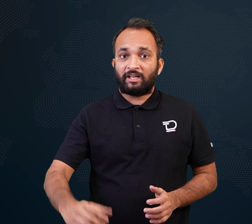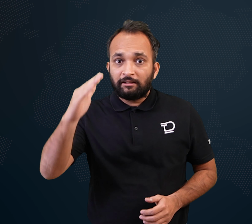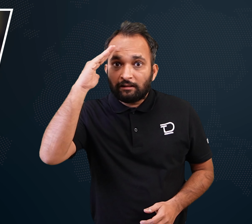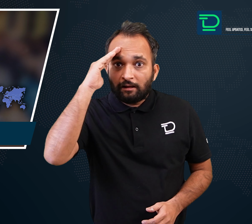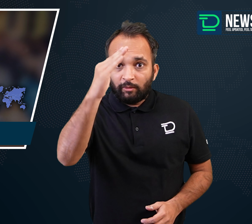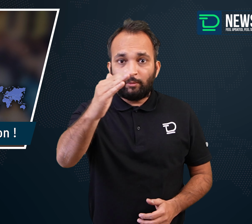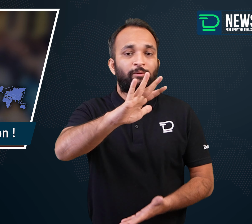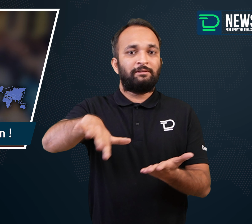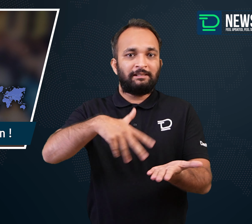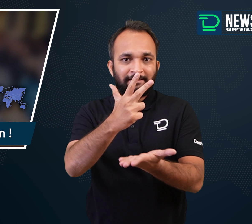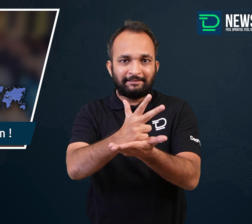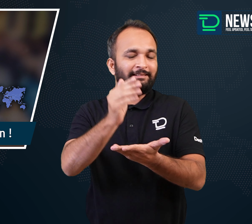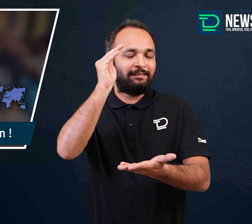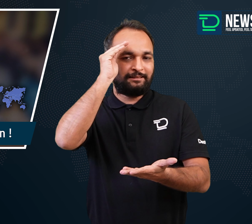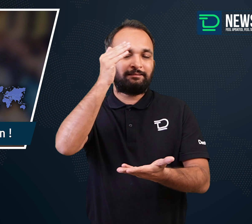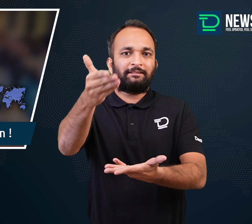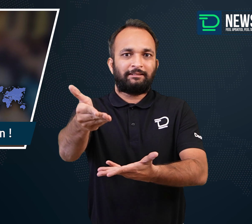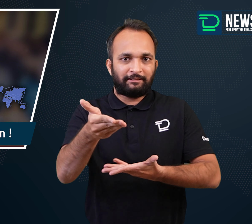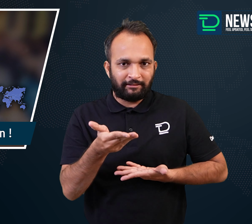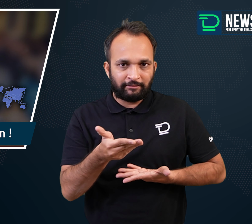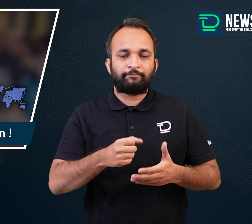Hi, welcome to Deaf Talks news.